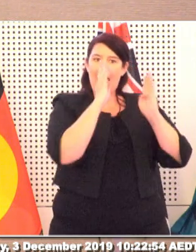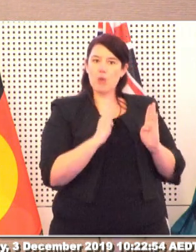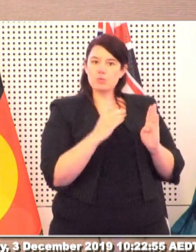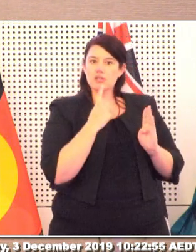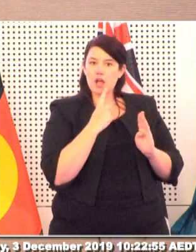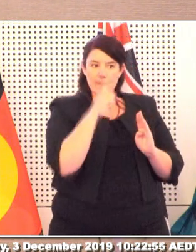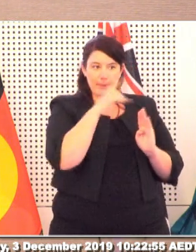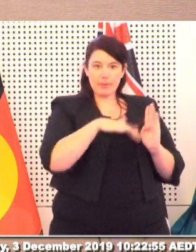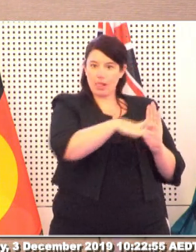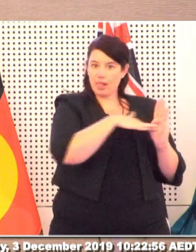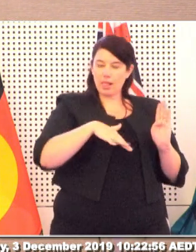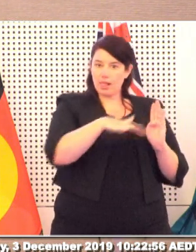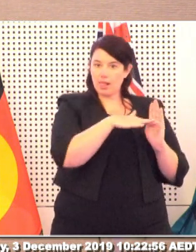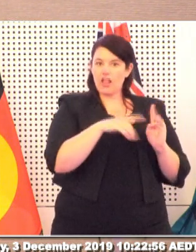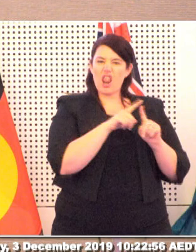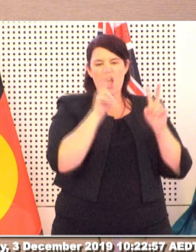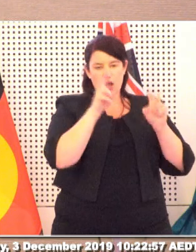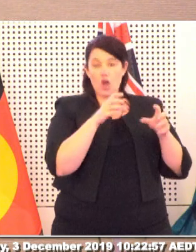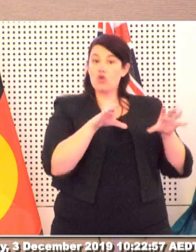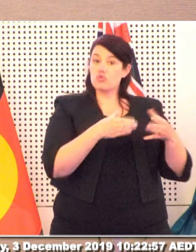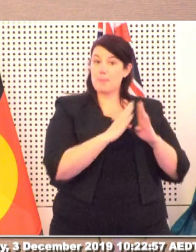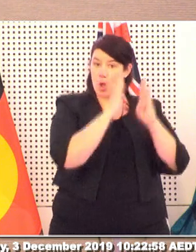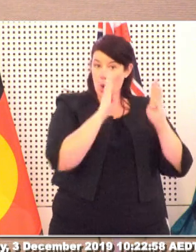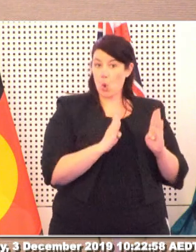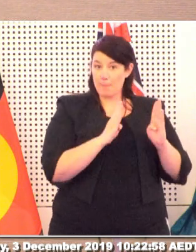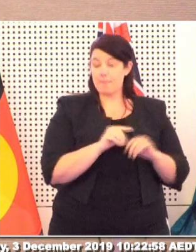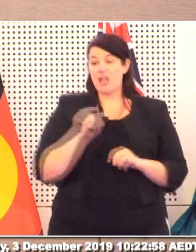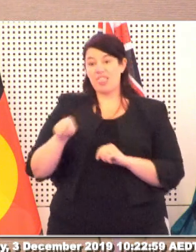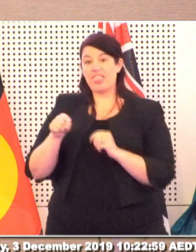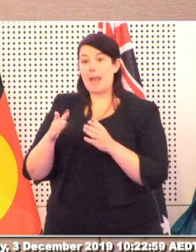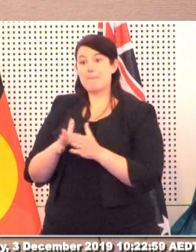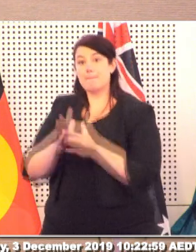which I understand as being group homes, and they have larger supported accommodation